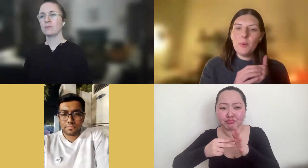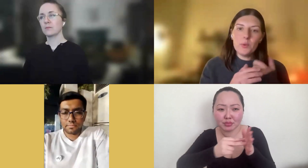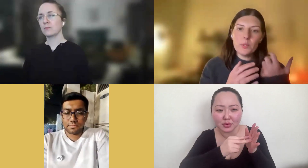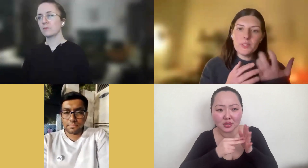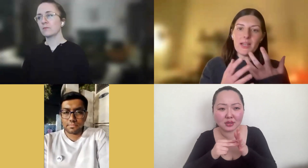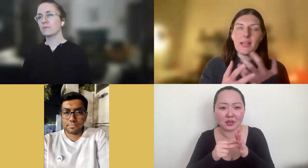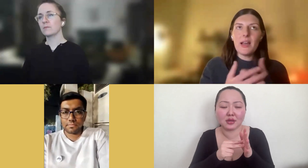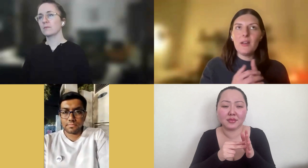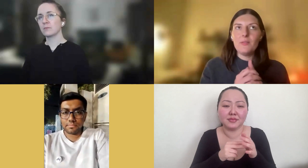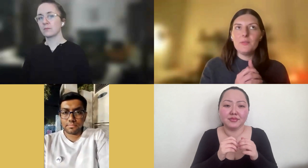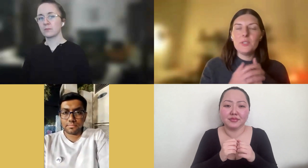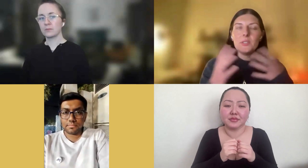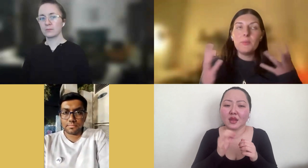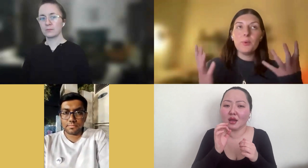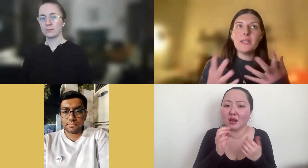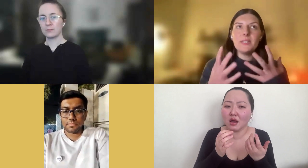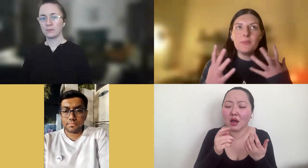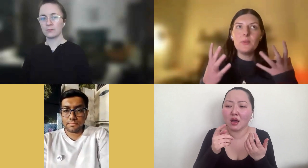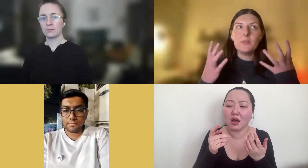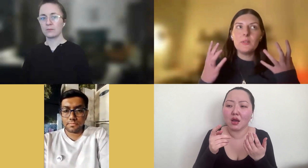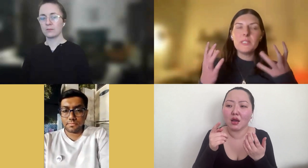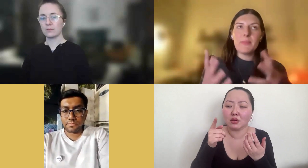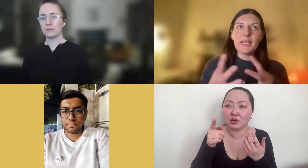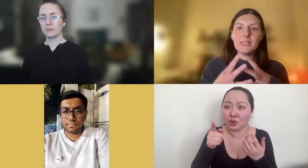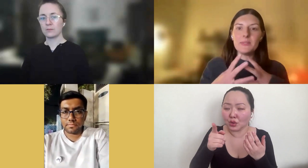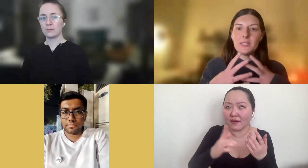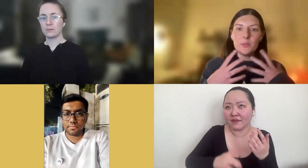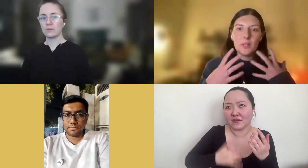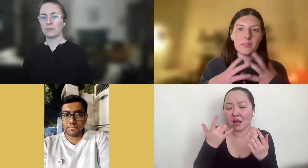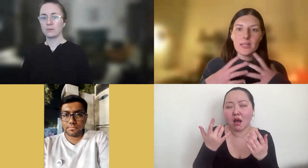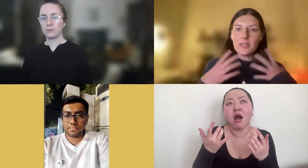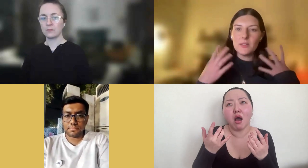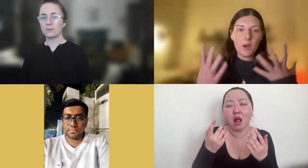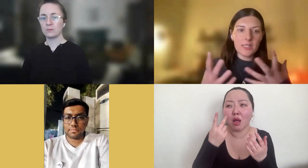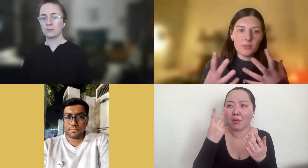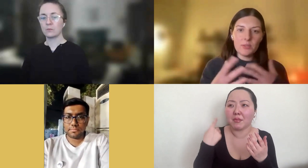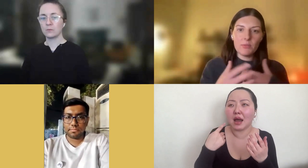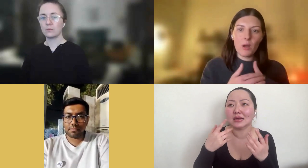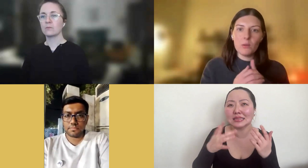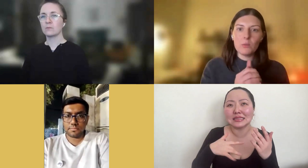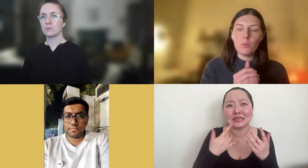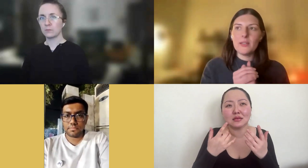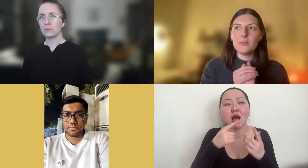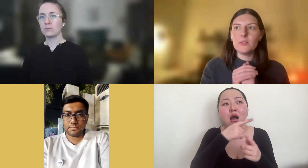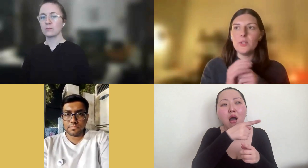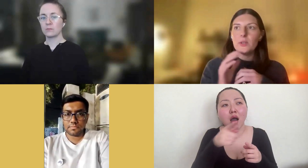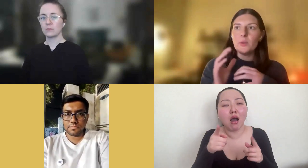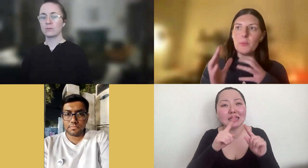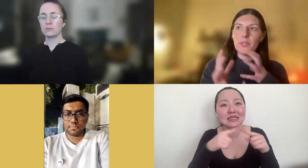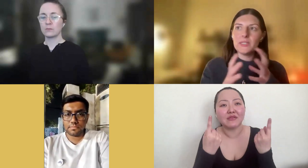How important was it to bring in different perspectives into an advisory role when you